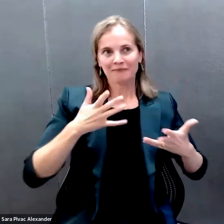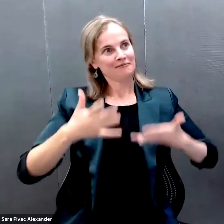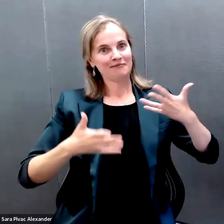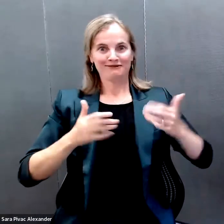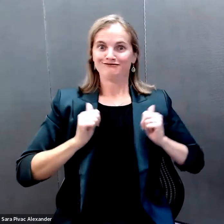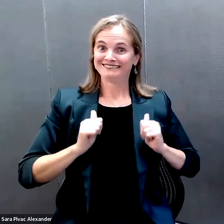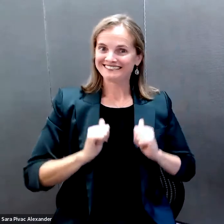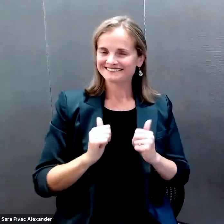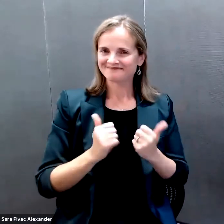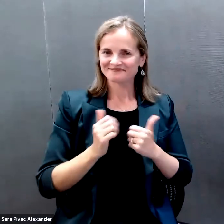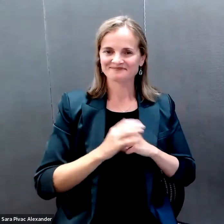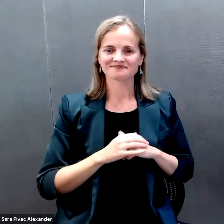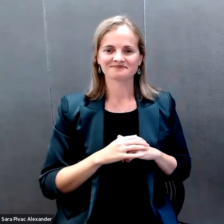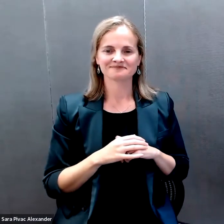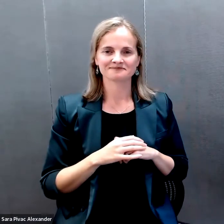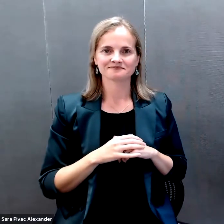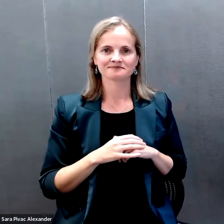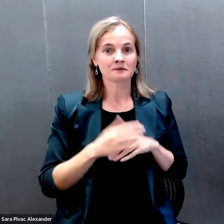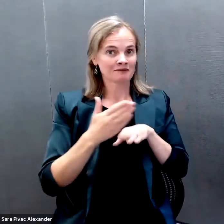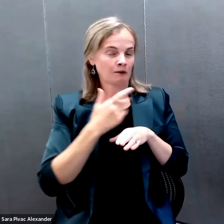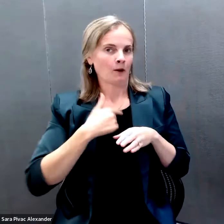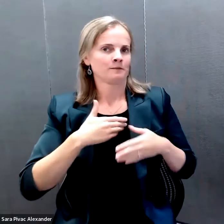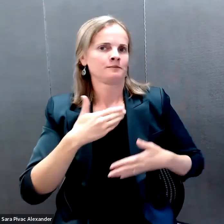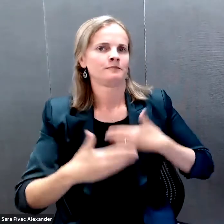so feel free to do your thing and go have a practice